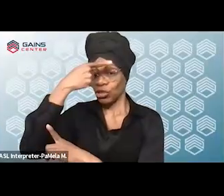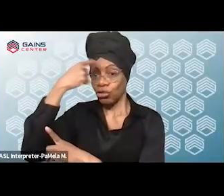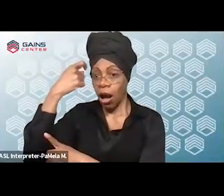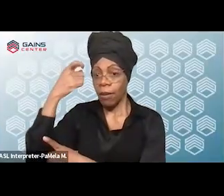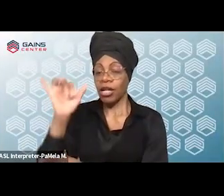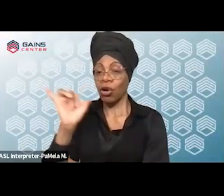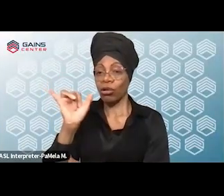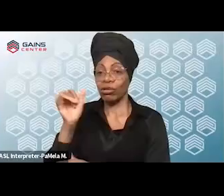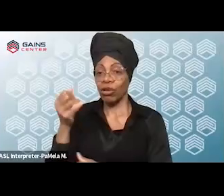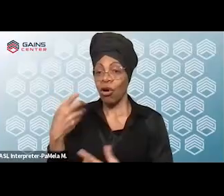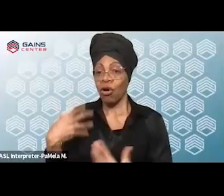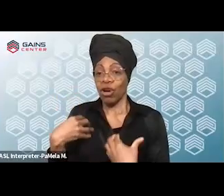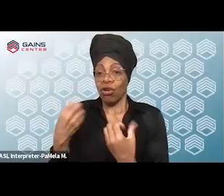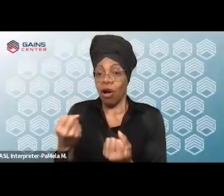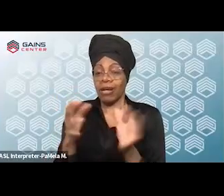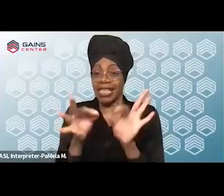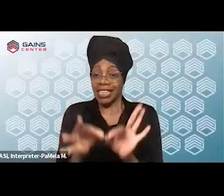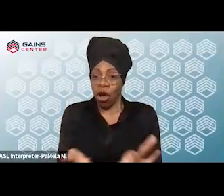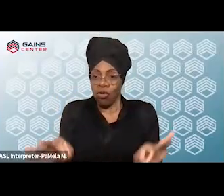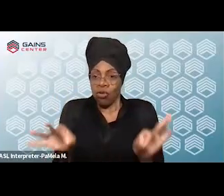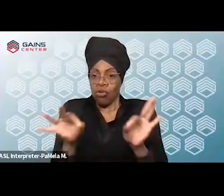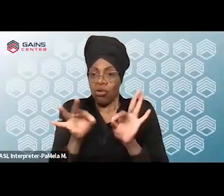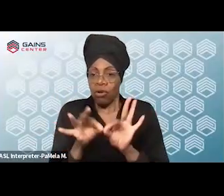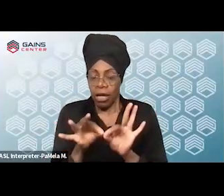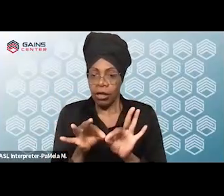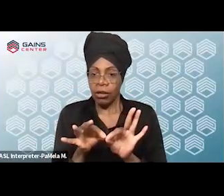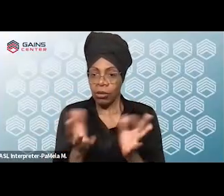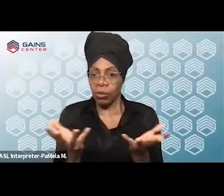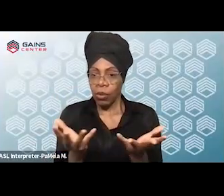is critical to ensuring